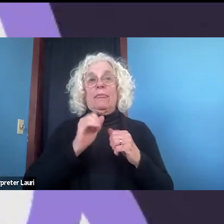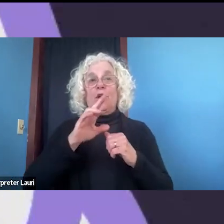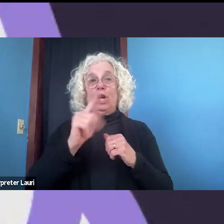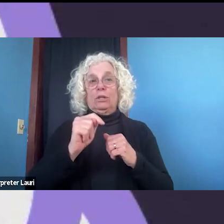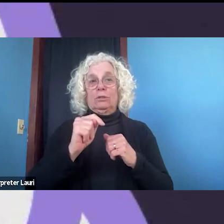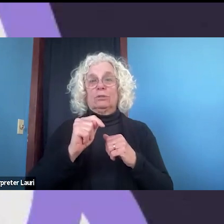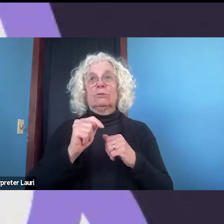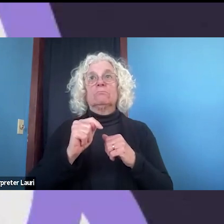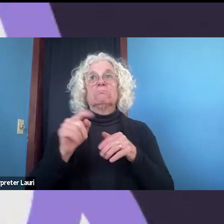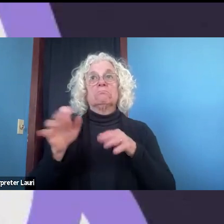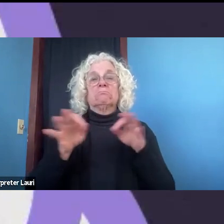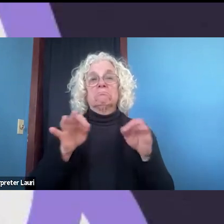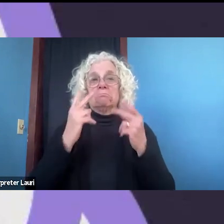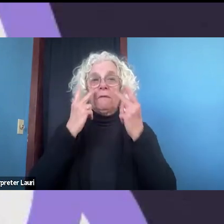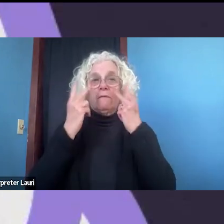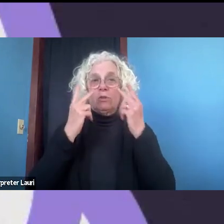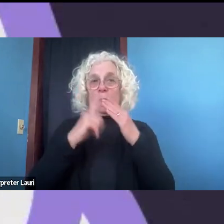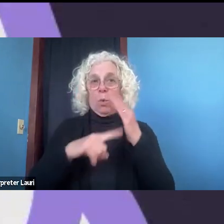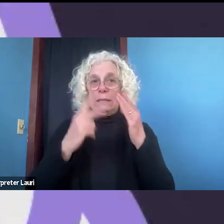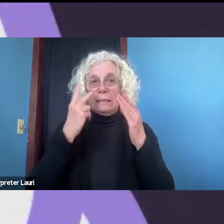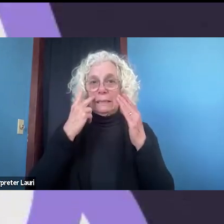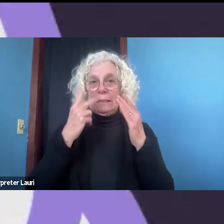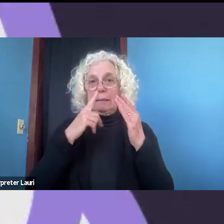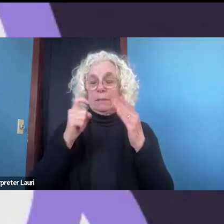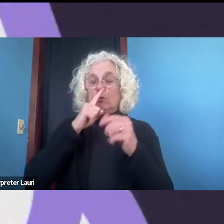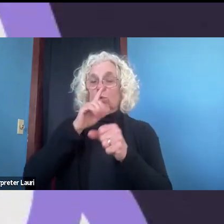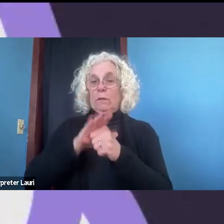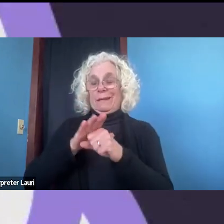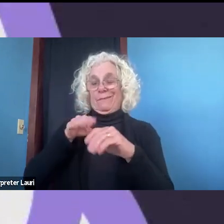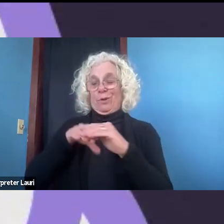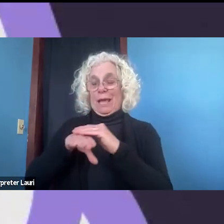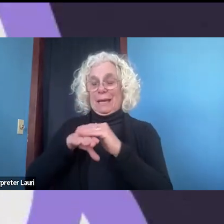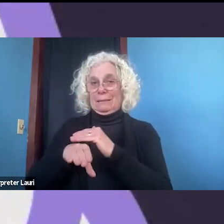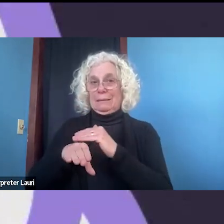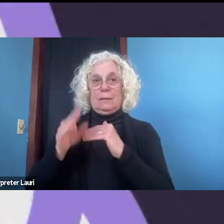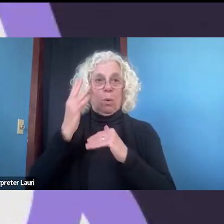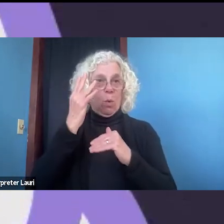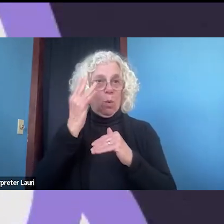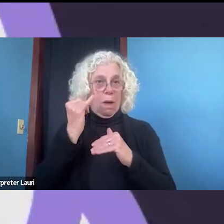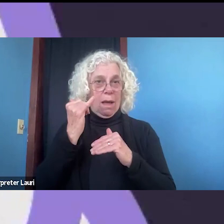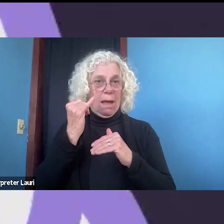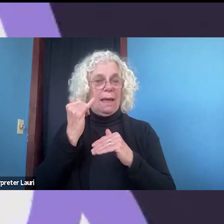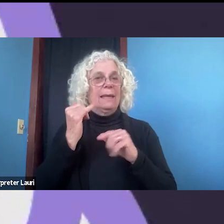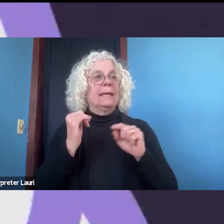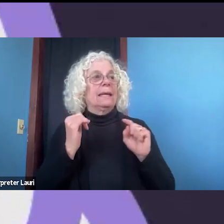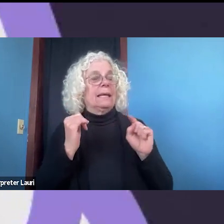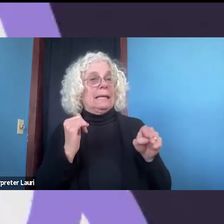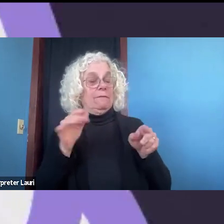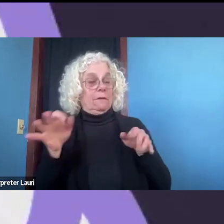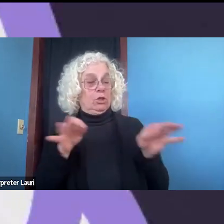as part of our ongoing commitment to accessibility, and practices like this are particularly important when you're not sure